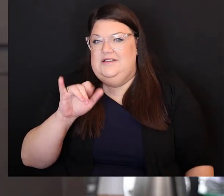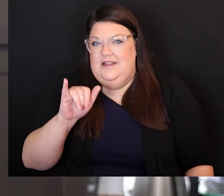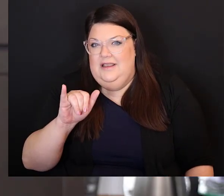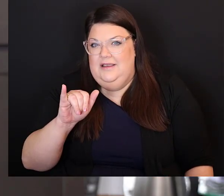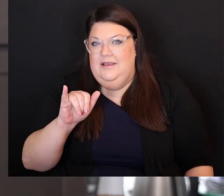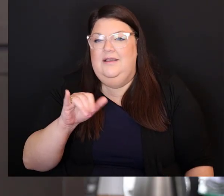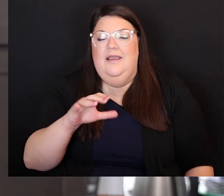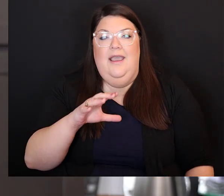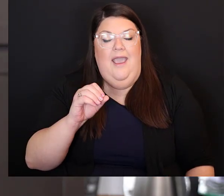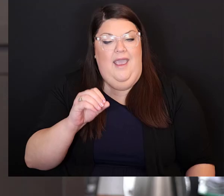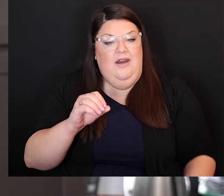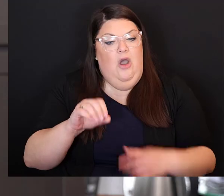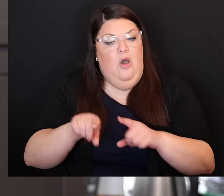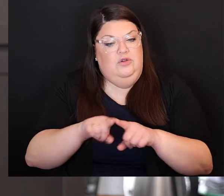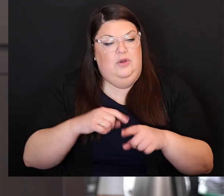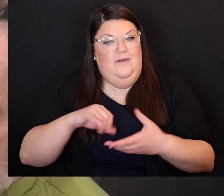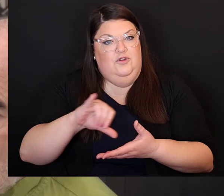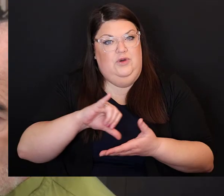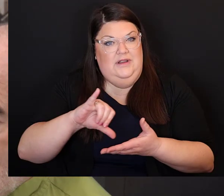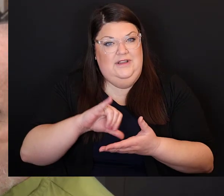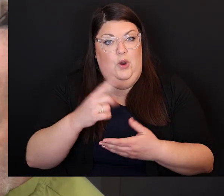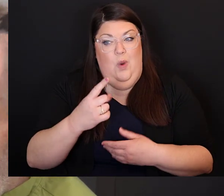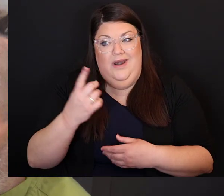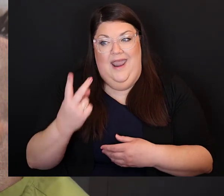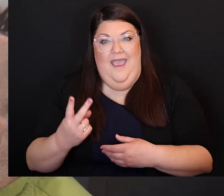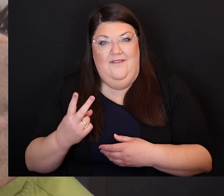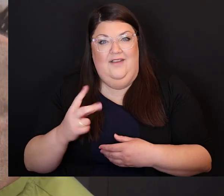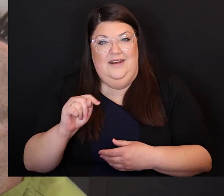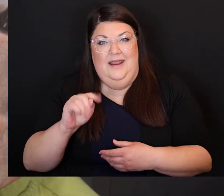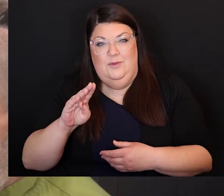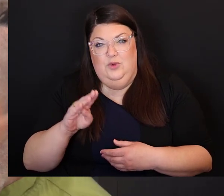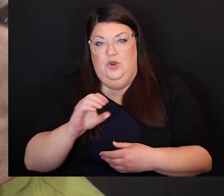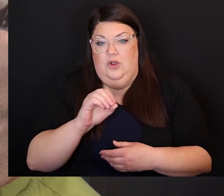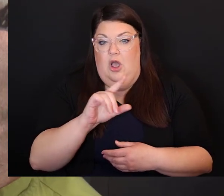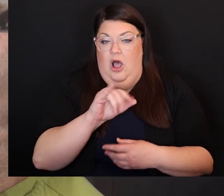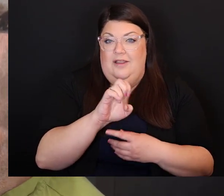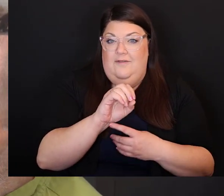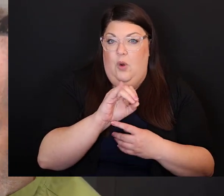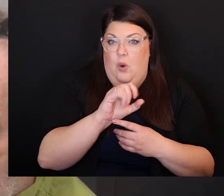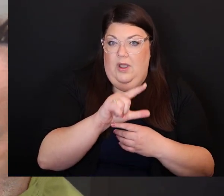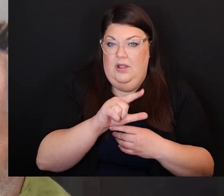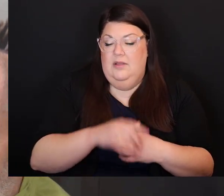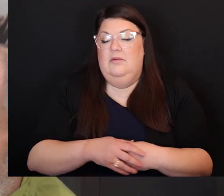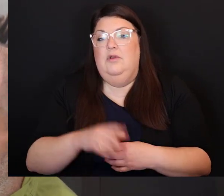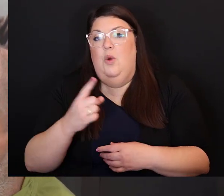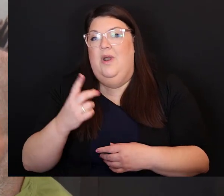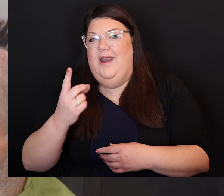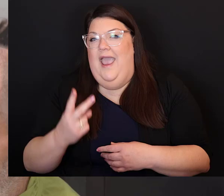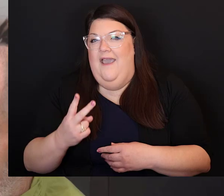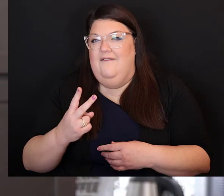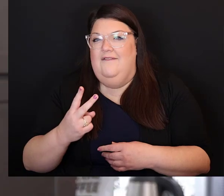It's 1 1/2 tablespoons of olive oil, 1 1/2 tablespoons of lemon juice, and 1 1/2 tablespoons of peach vinegar.